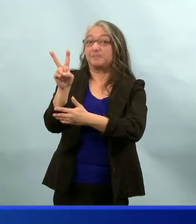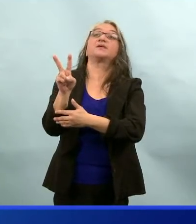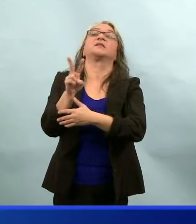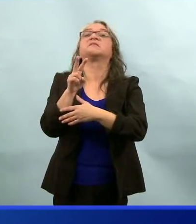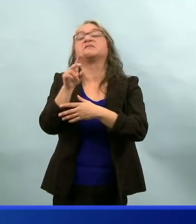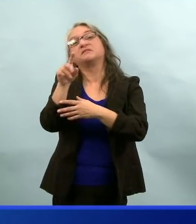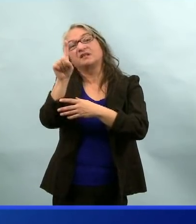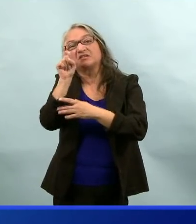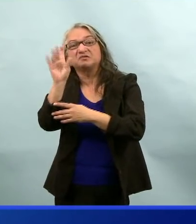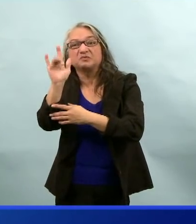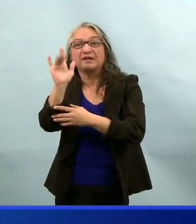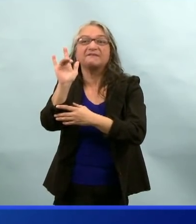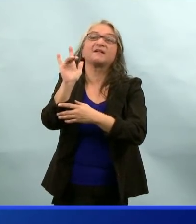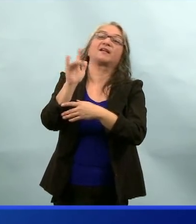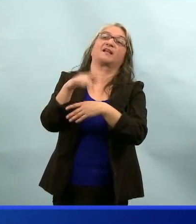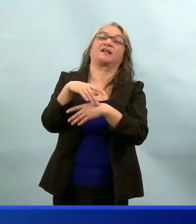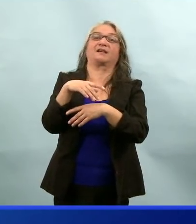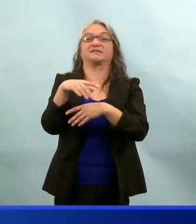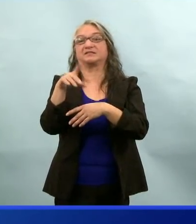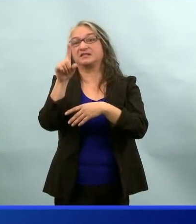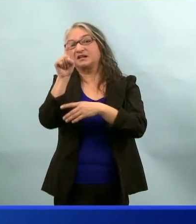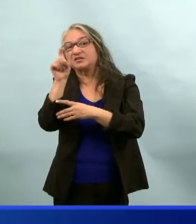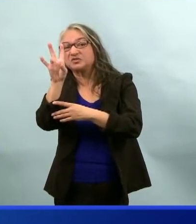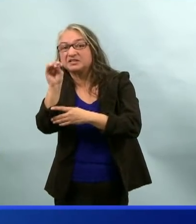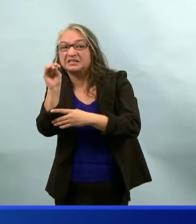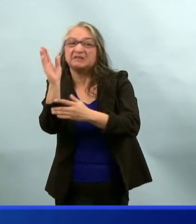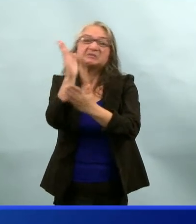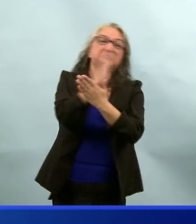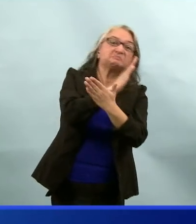average that's definitely higher than october where most of october are roughly averaging